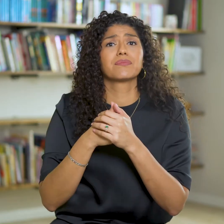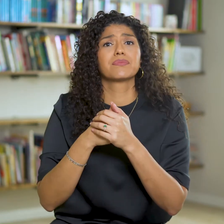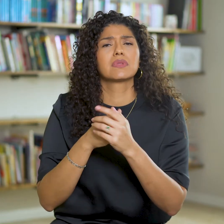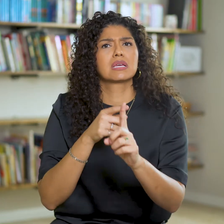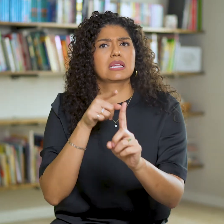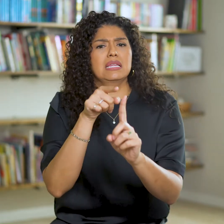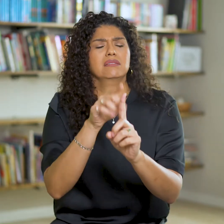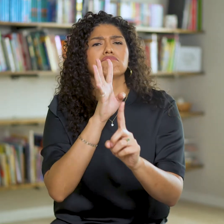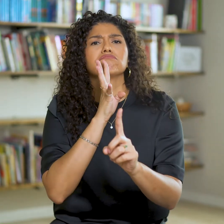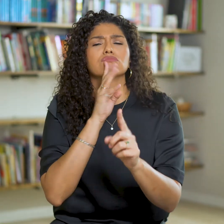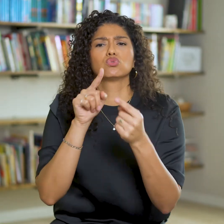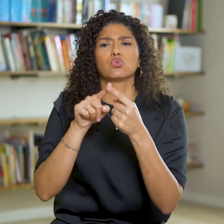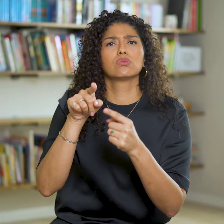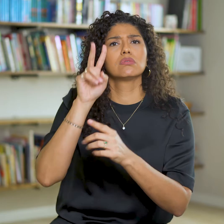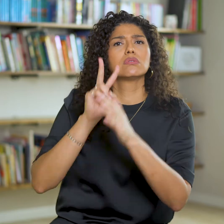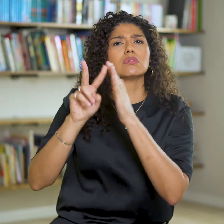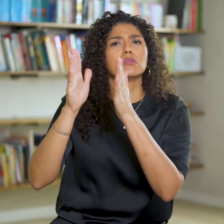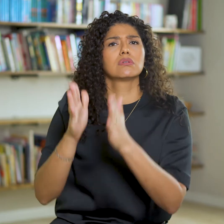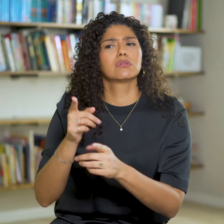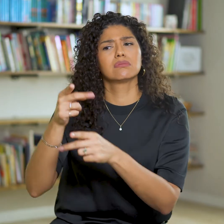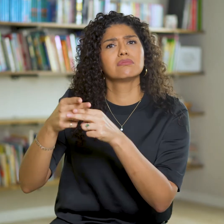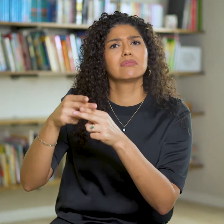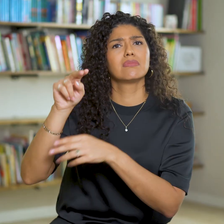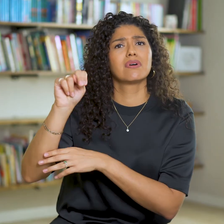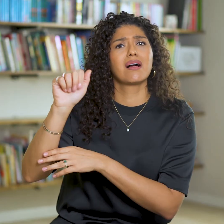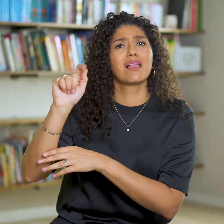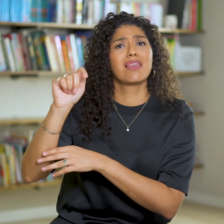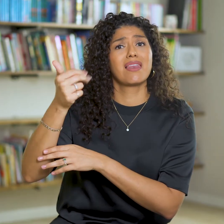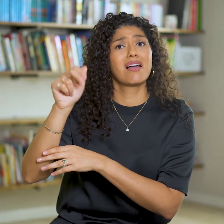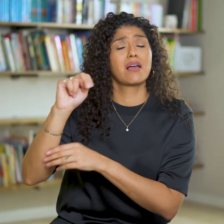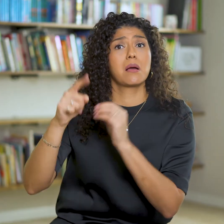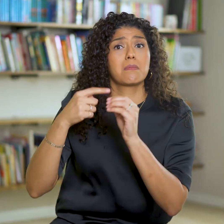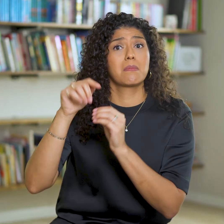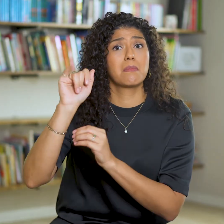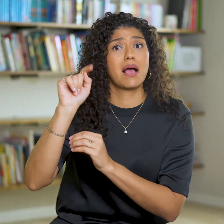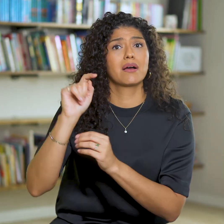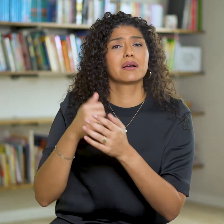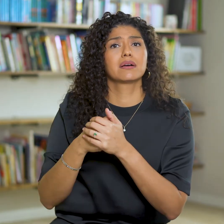He talks to the prophet Nathan about it,